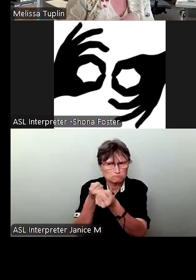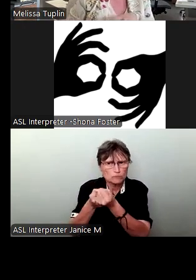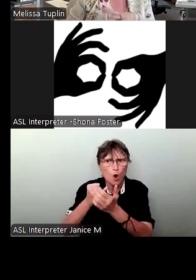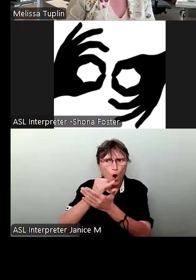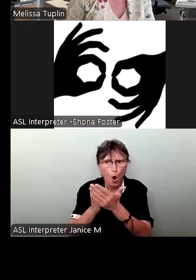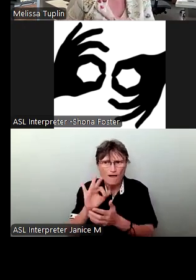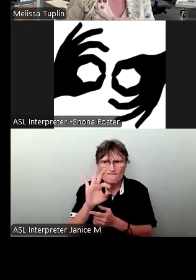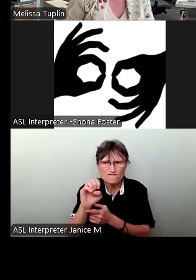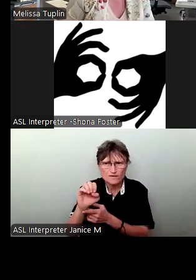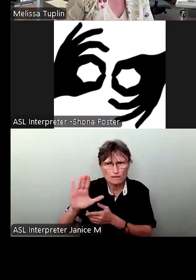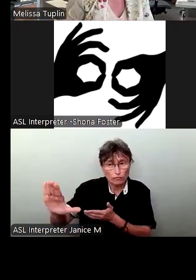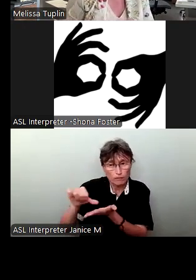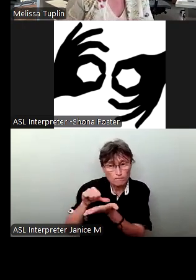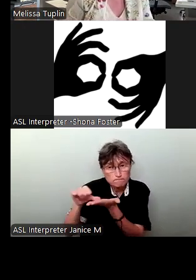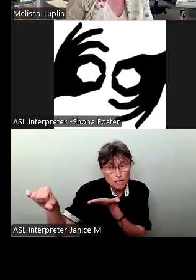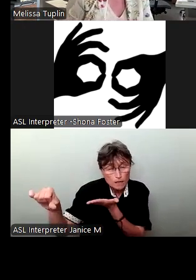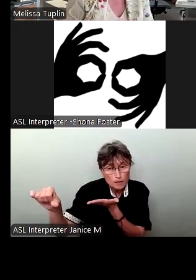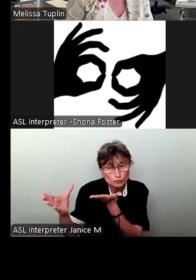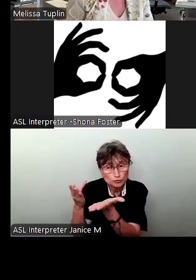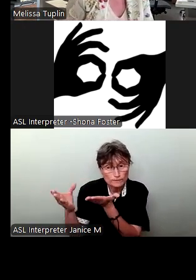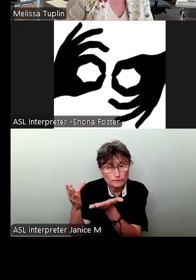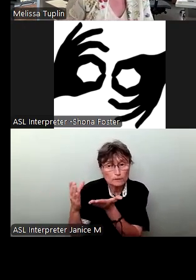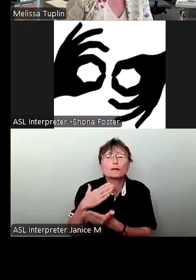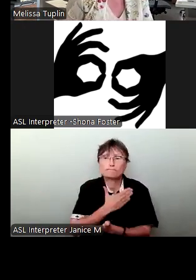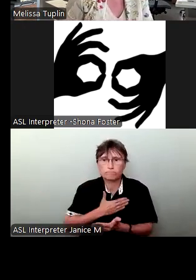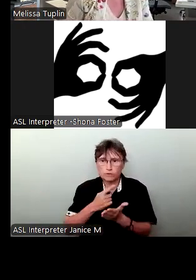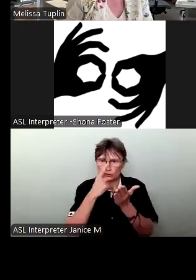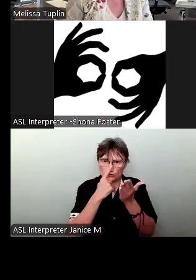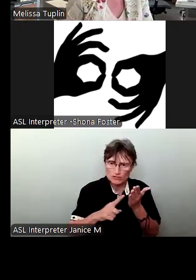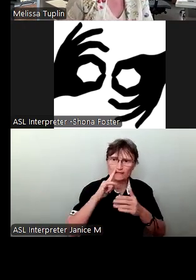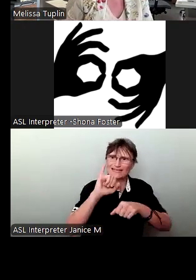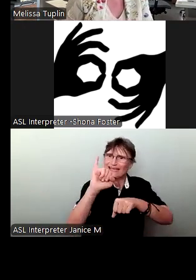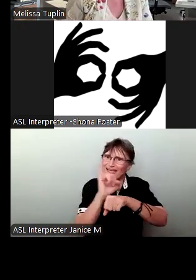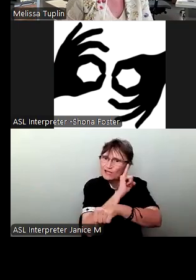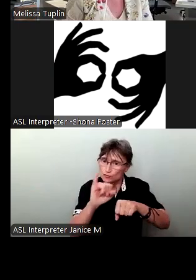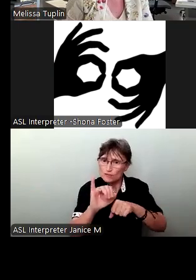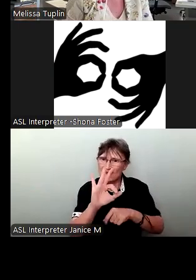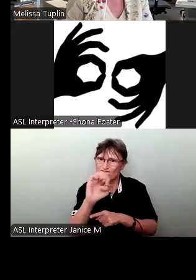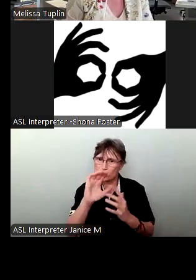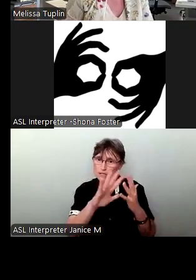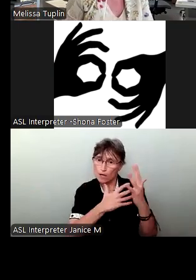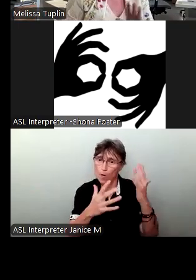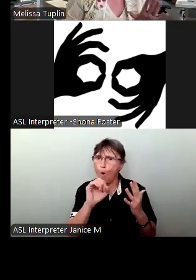please refer specifically to the industry fee schedule or standard that you follow. So this